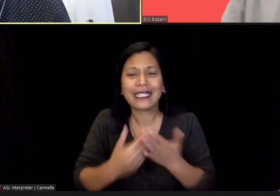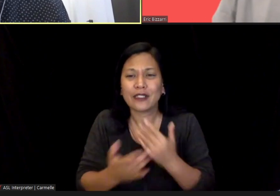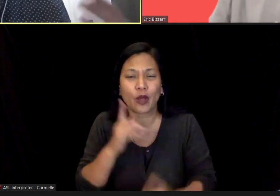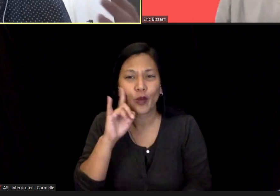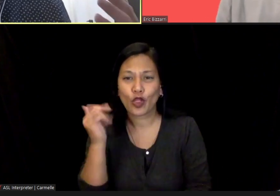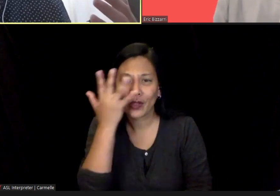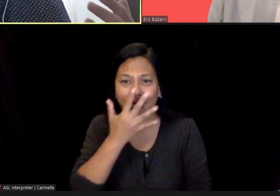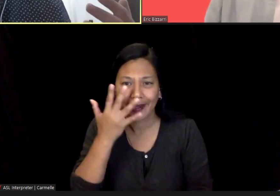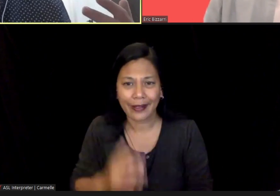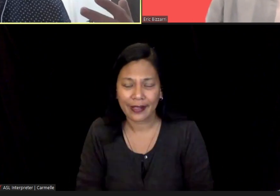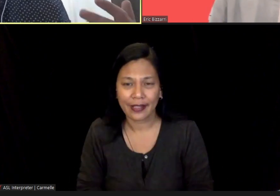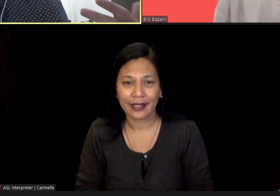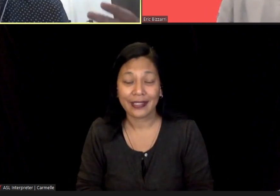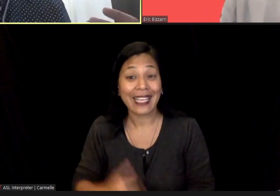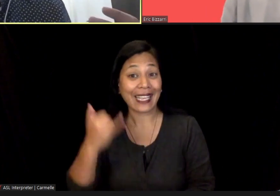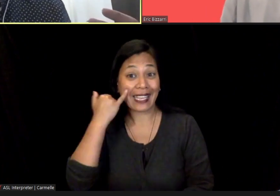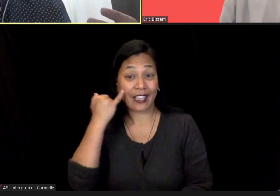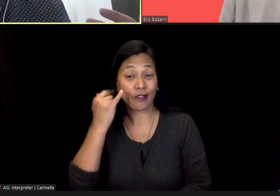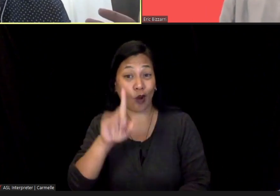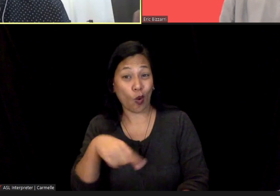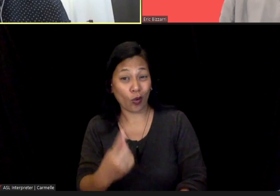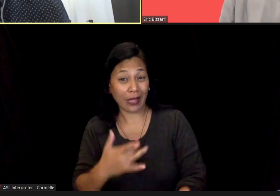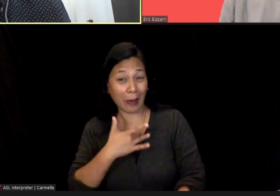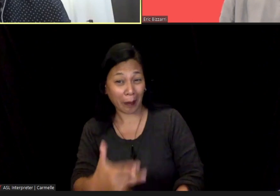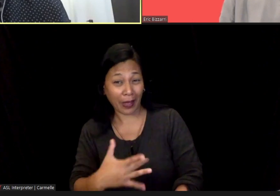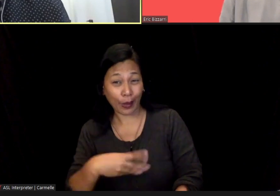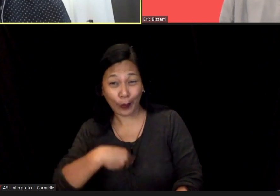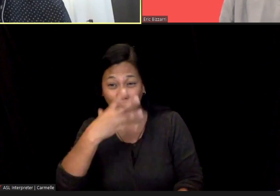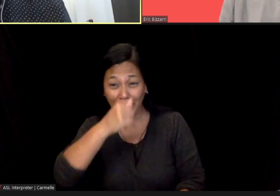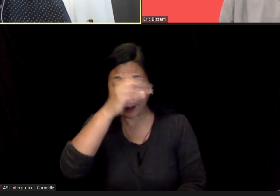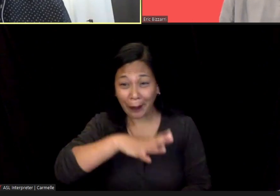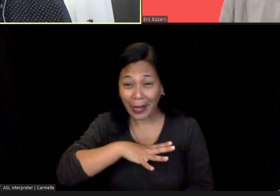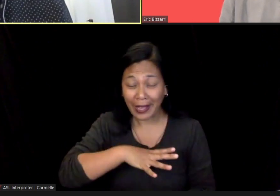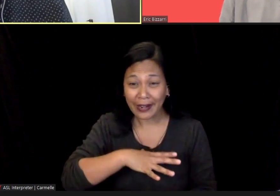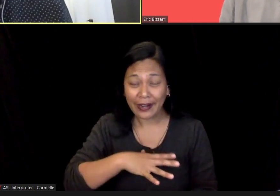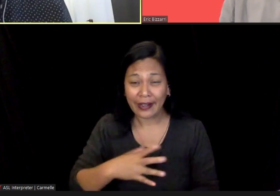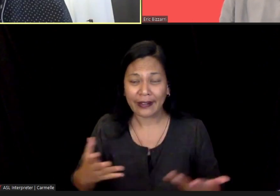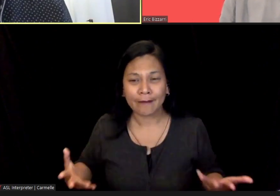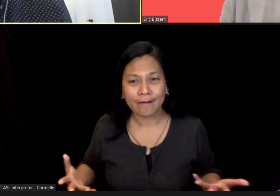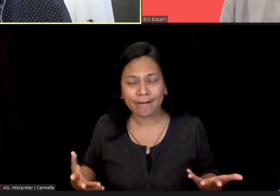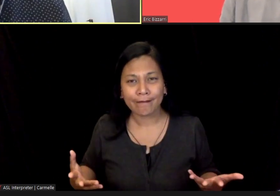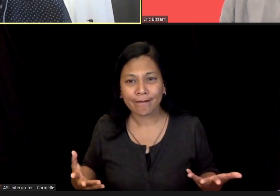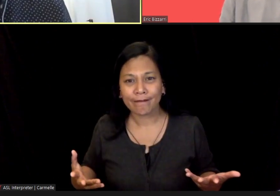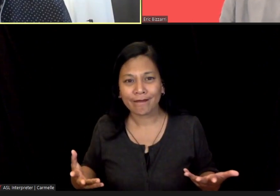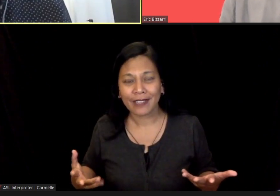And I think if we're only historically hiring people that look like me, I think we're fighting with one